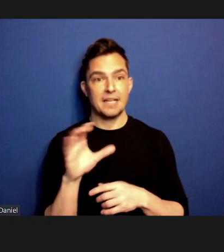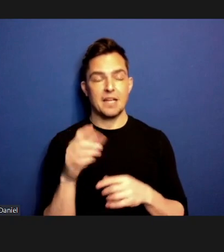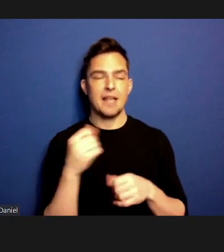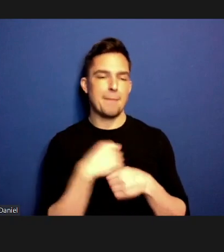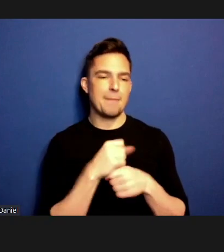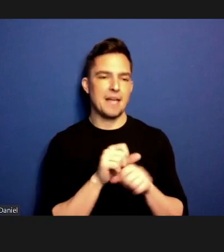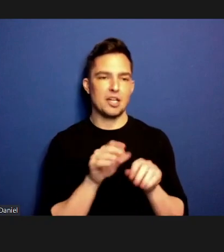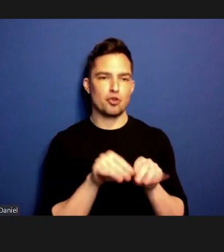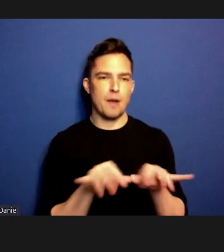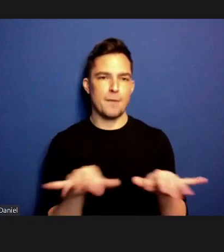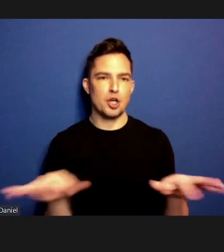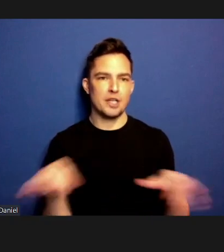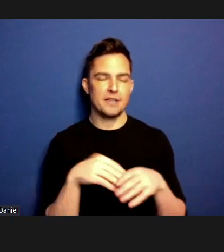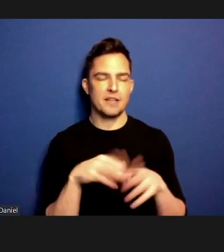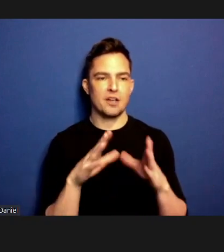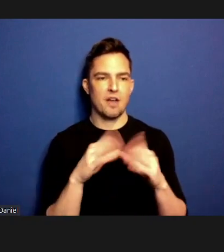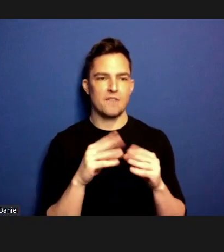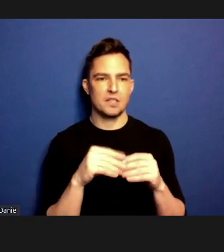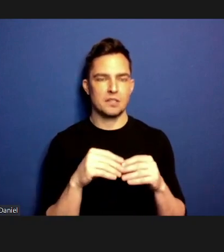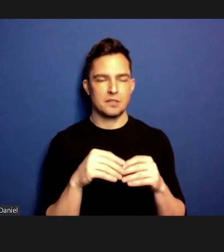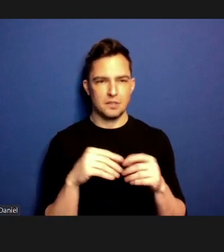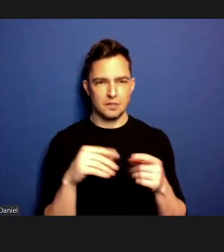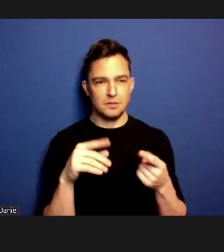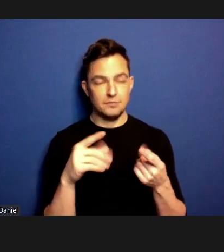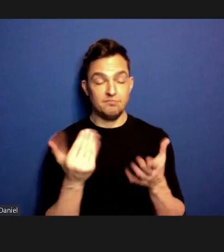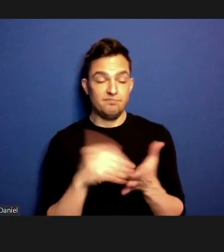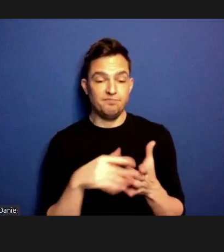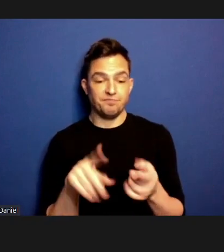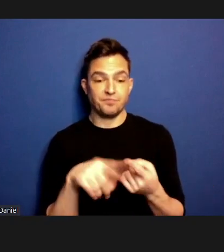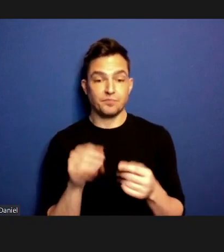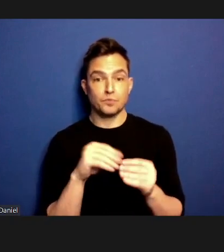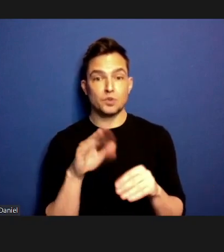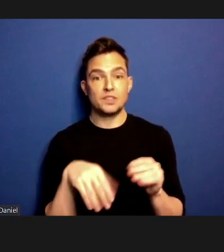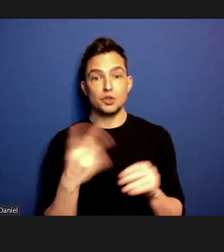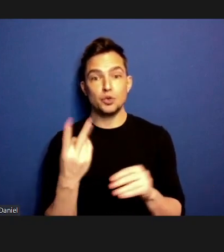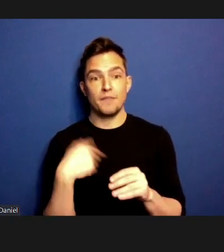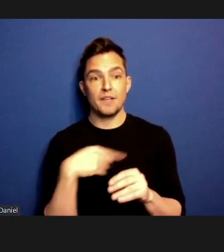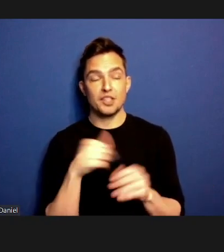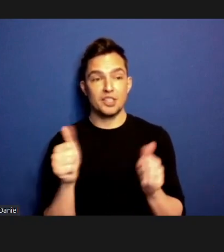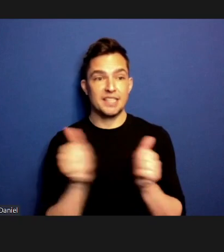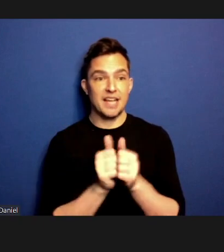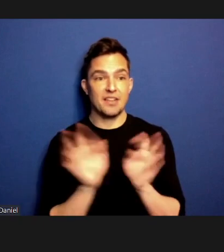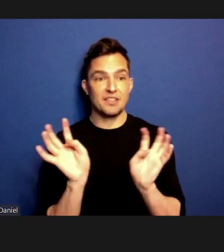the conference when more than two of us are gathered. It gives me sort of alluded to there